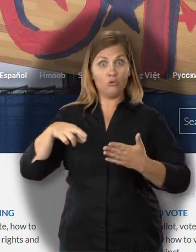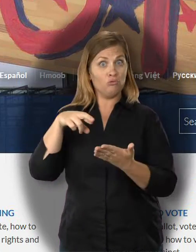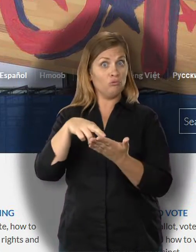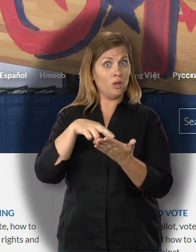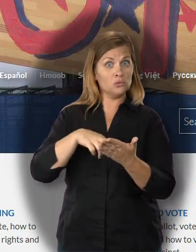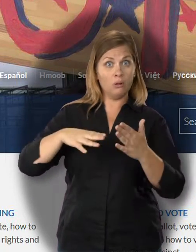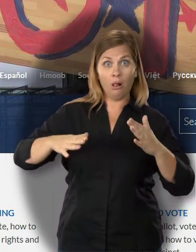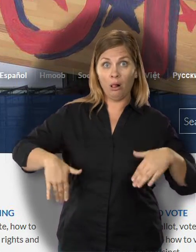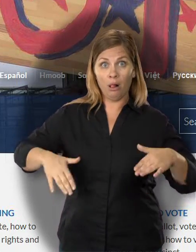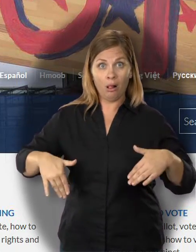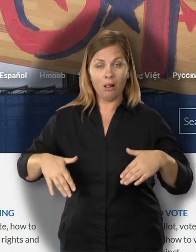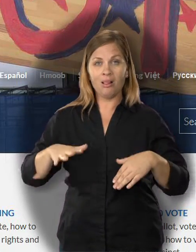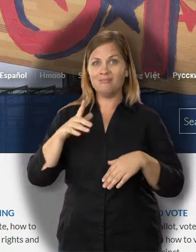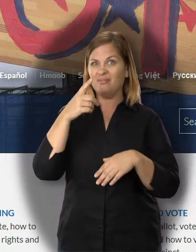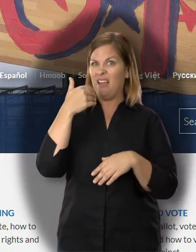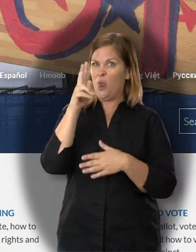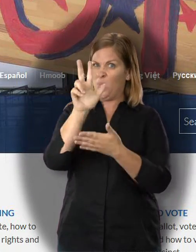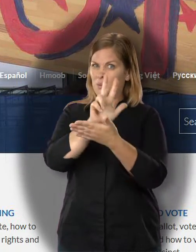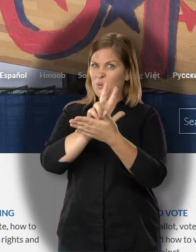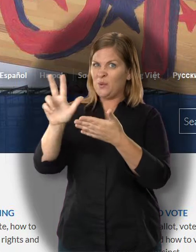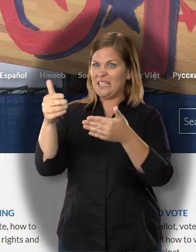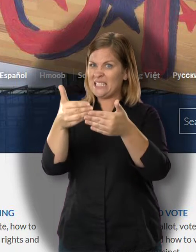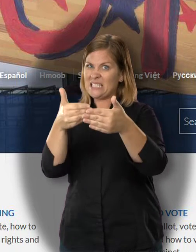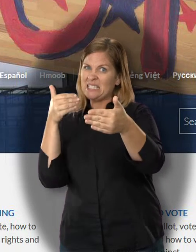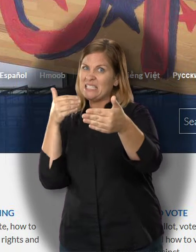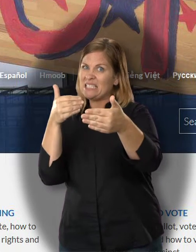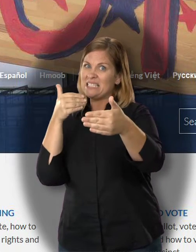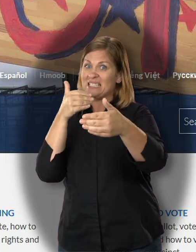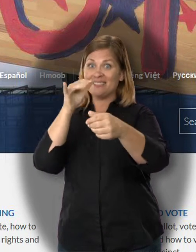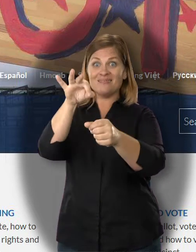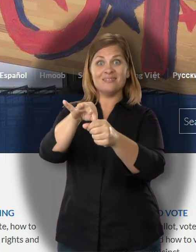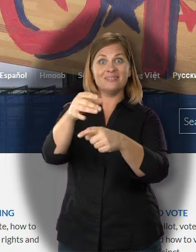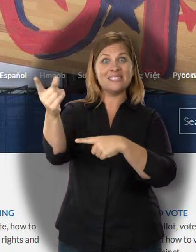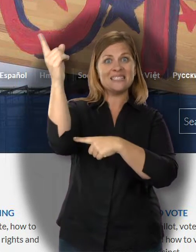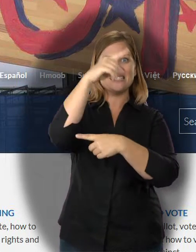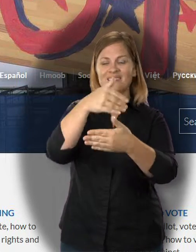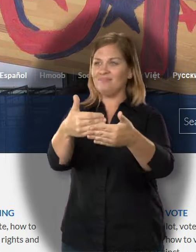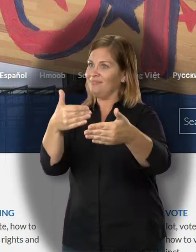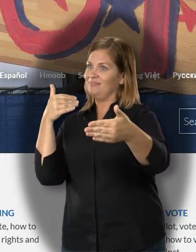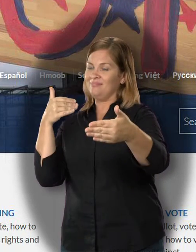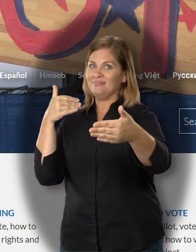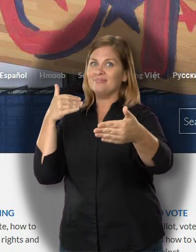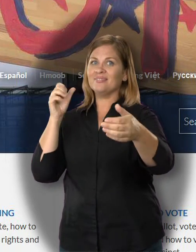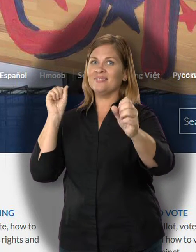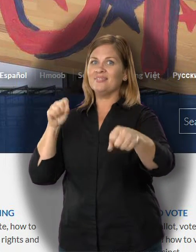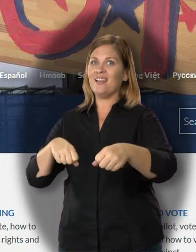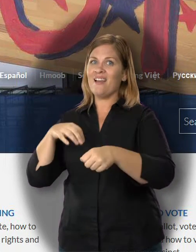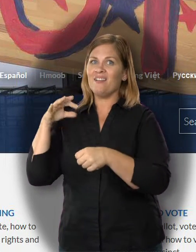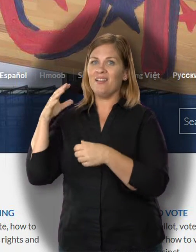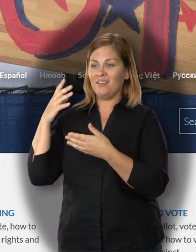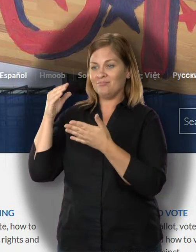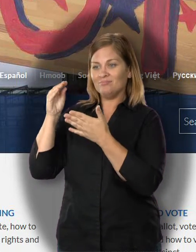If you are not yet registered to vote or need to update your registration, the deadline is 3 weeks before the election.